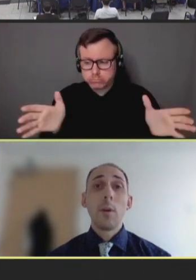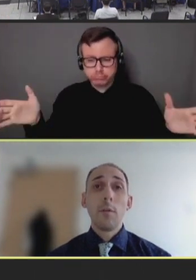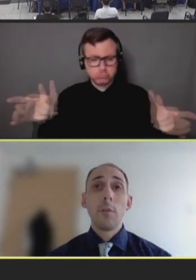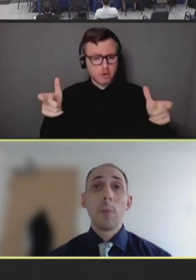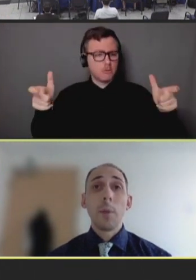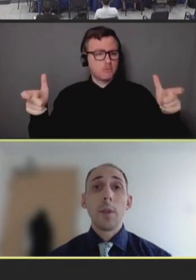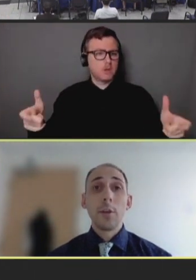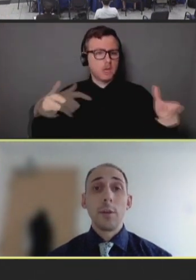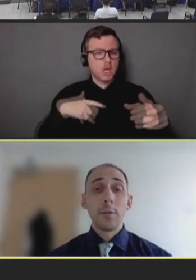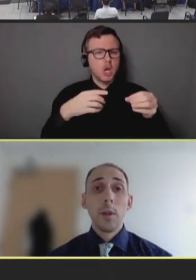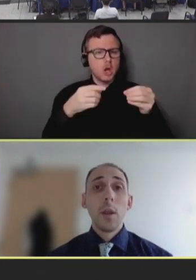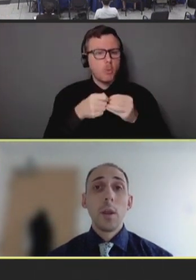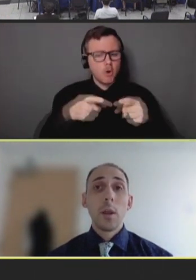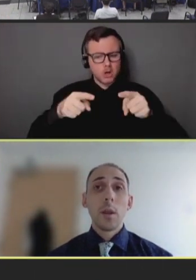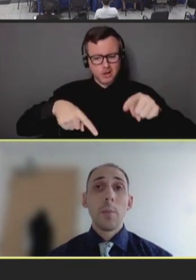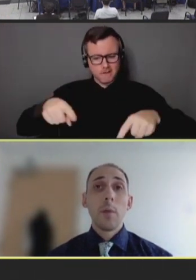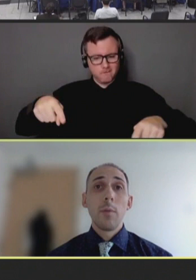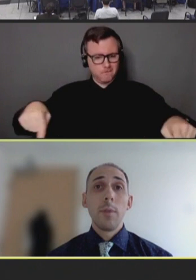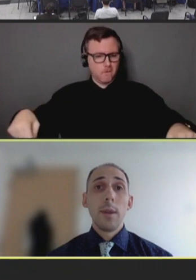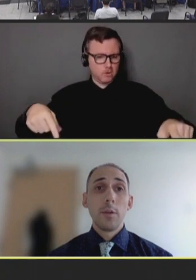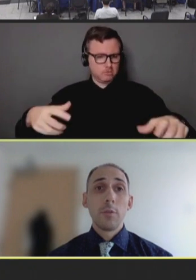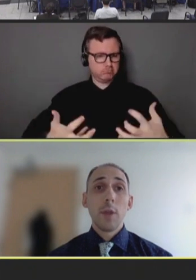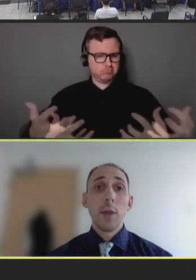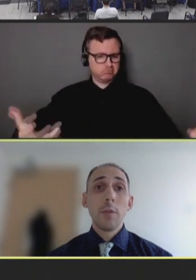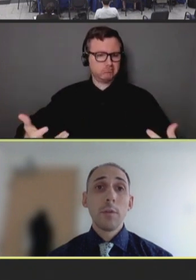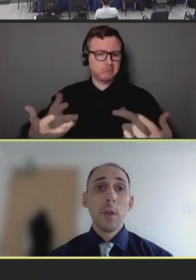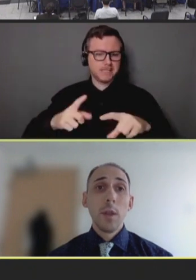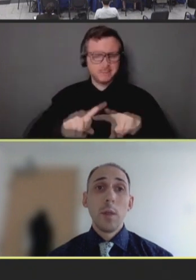diverse populations compared with the initial trials.